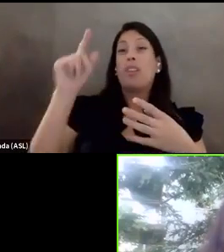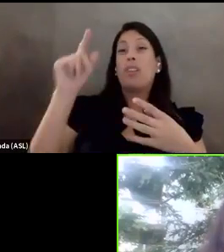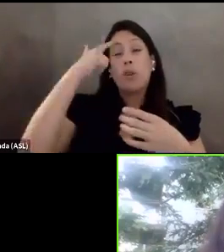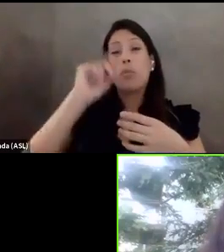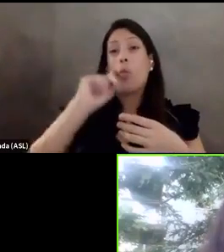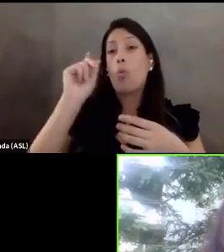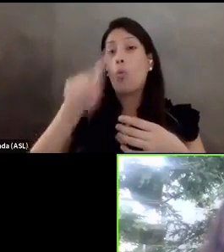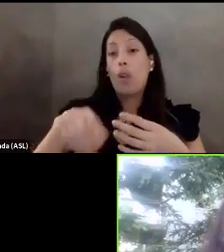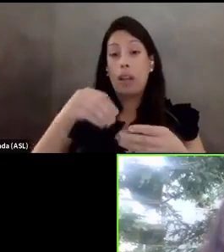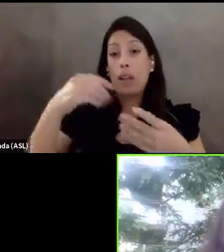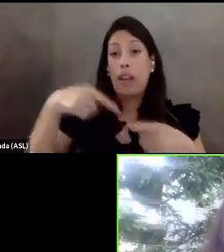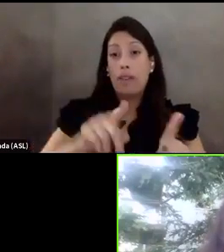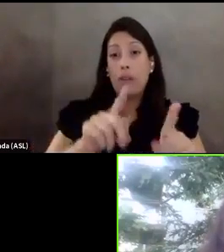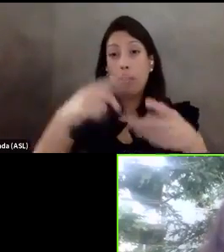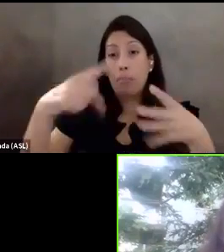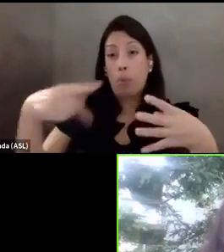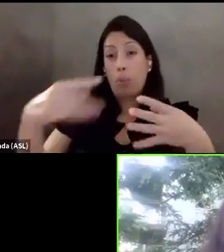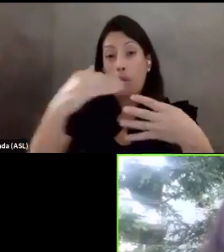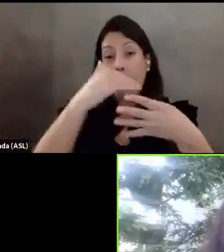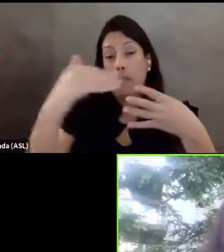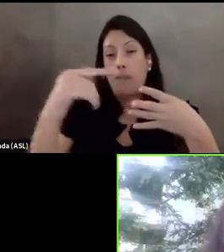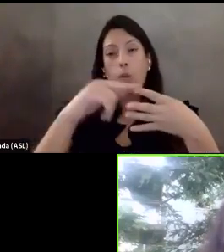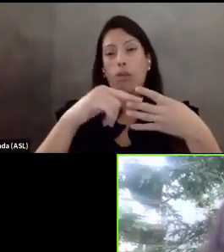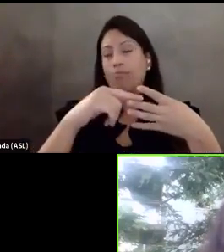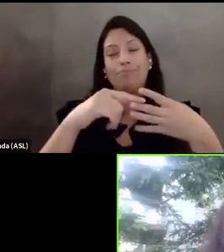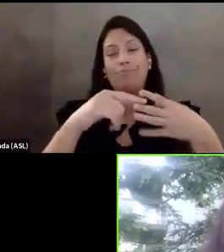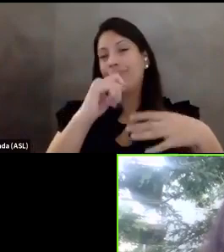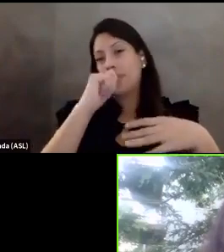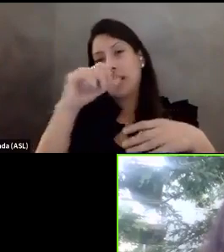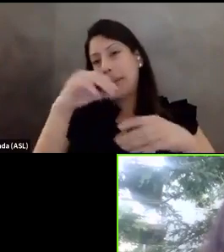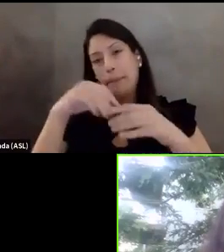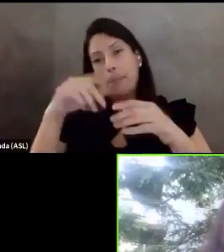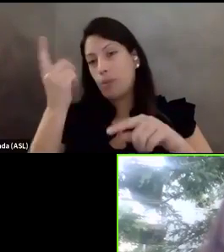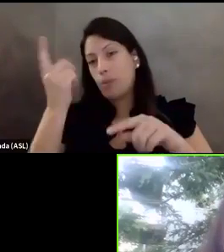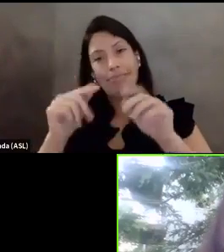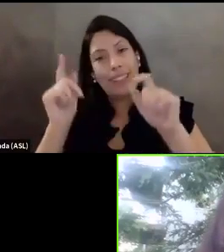And I absolutely worry about and acknowledge that it does